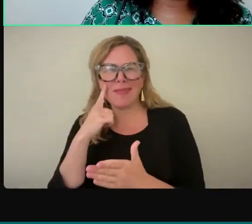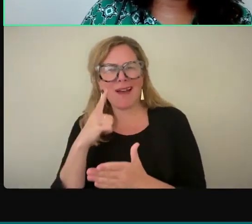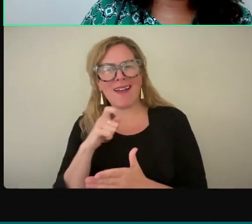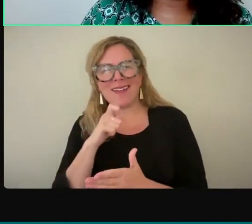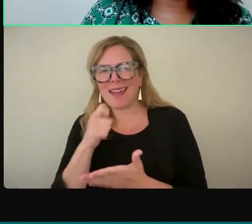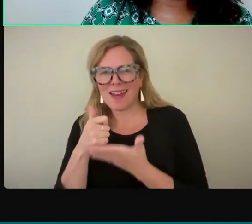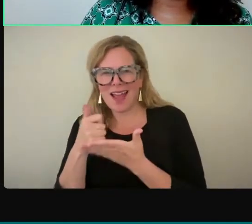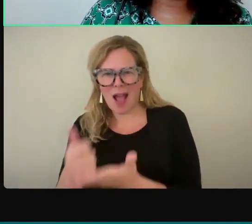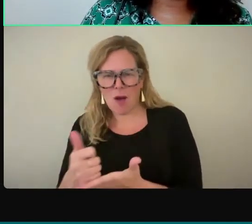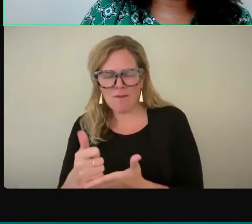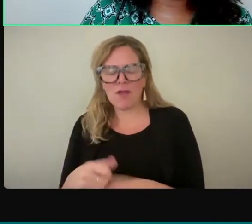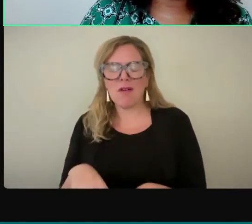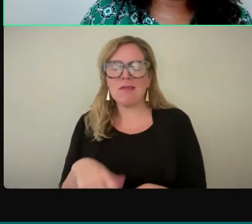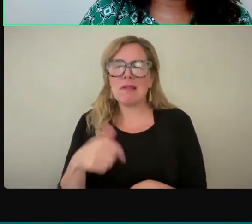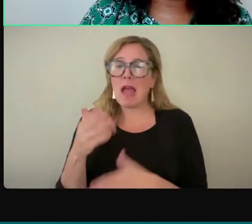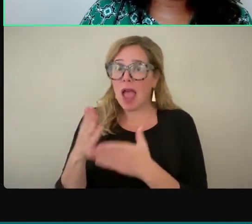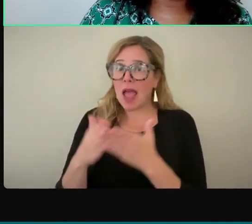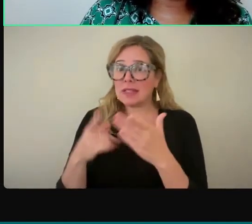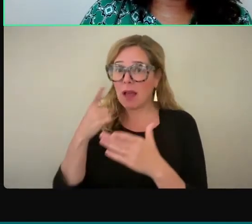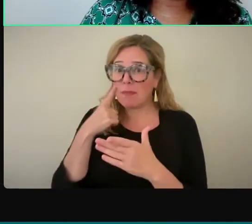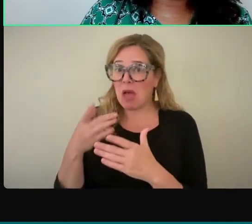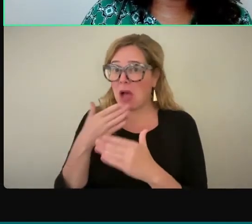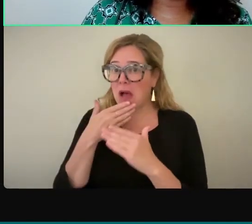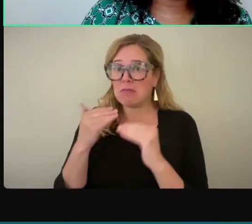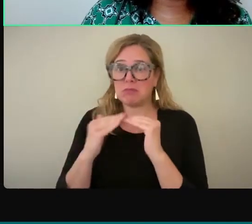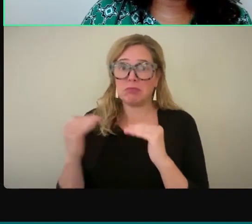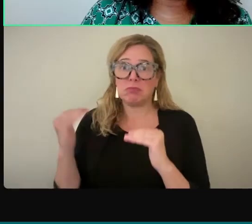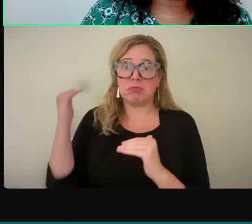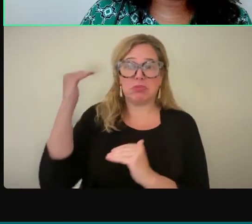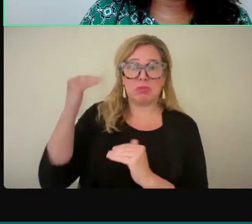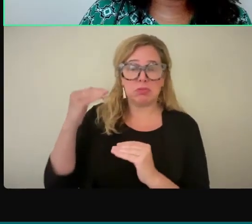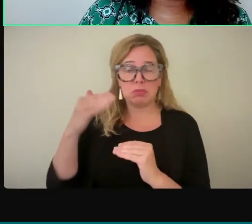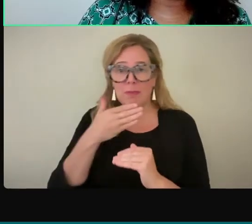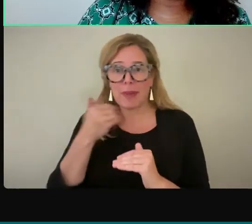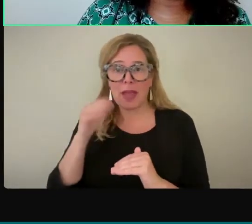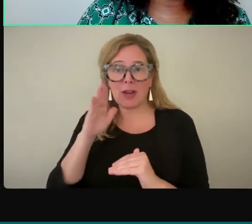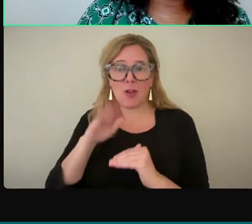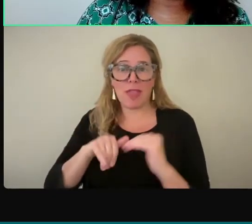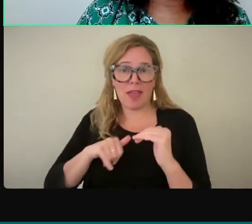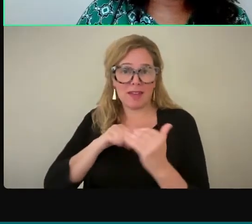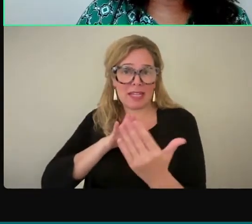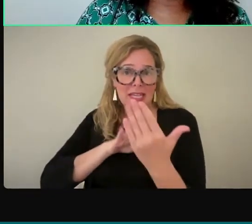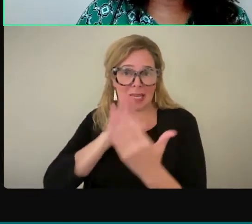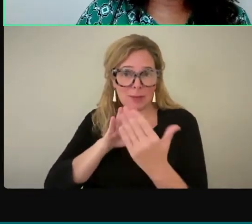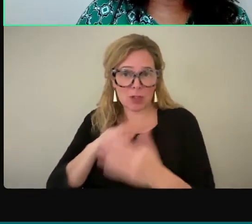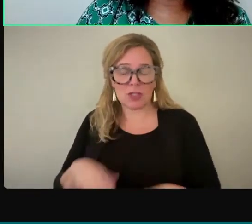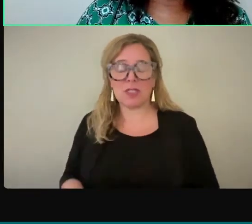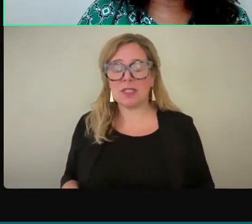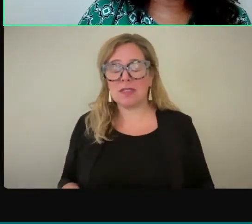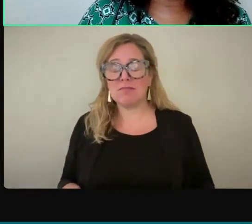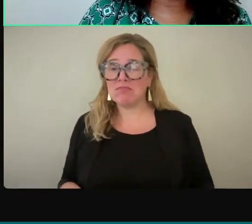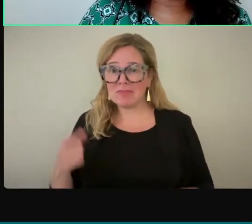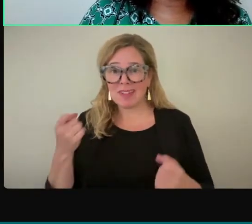That means the vast majority, 78% of family caregivers, find telehealth services just as